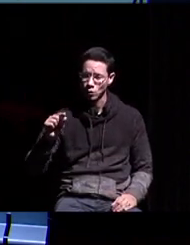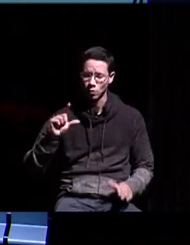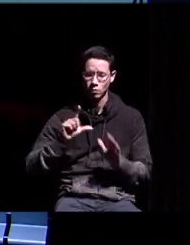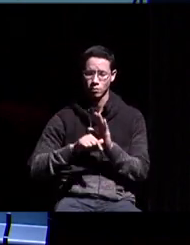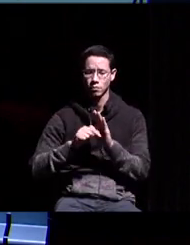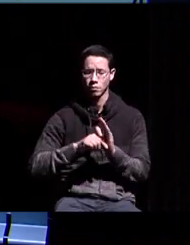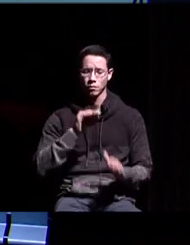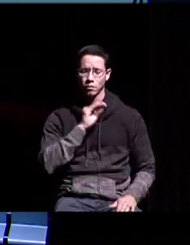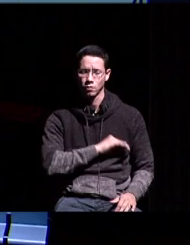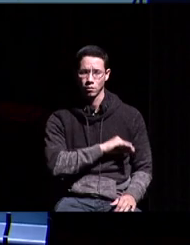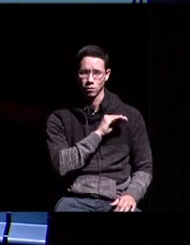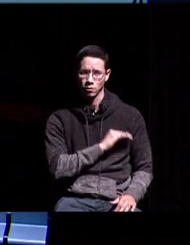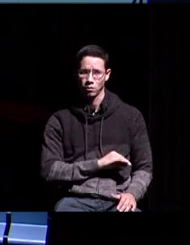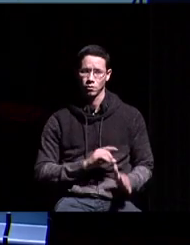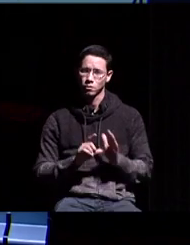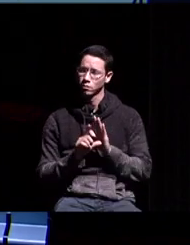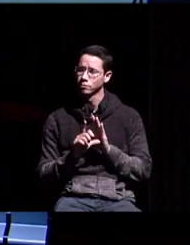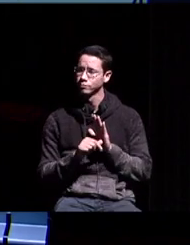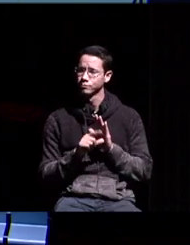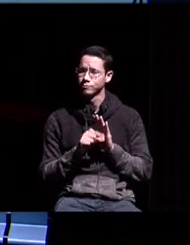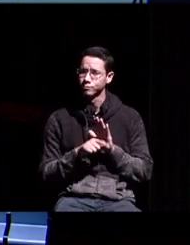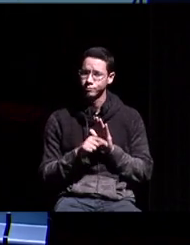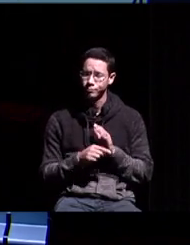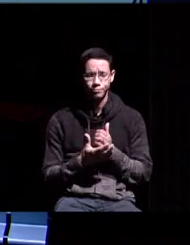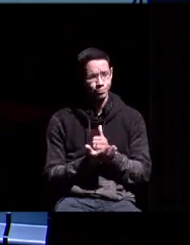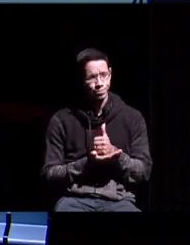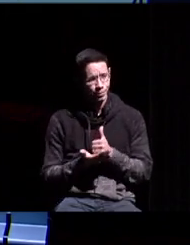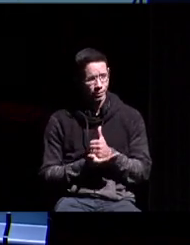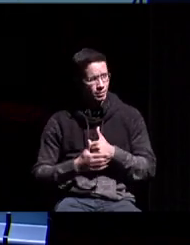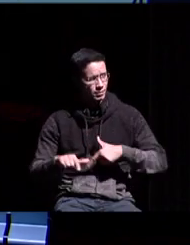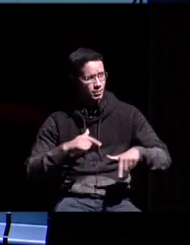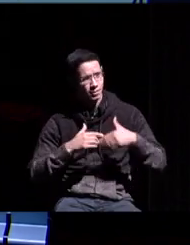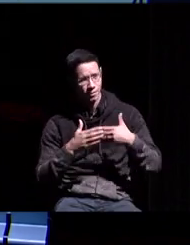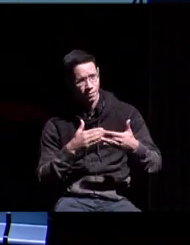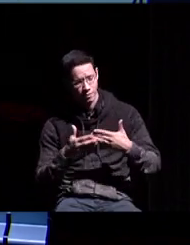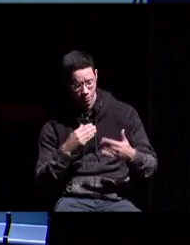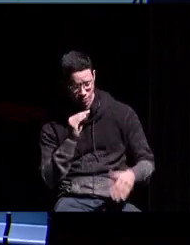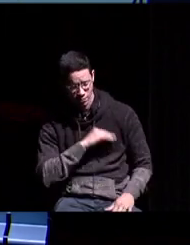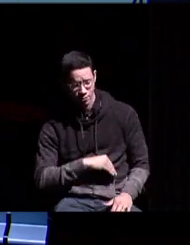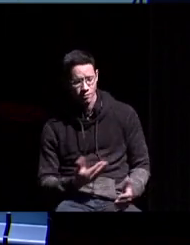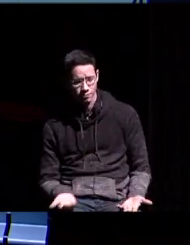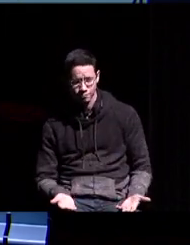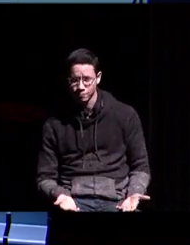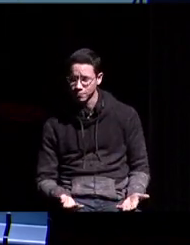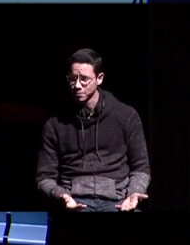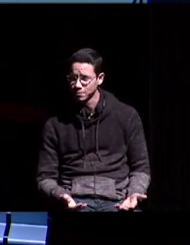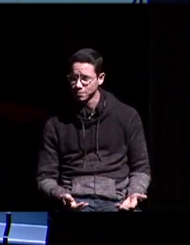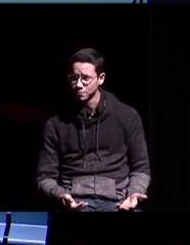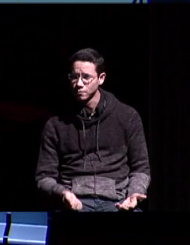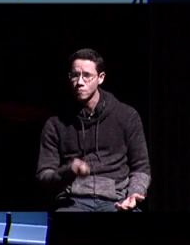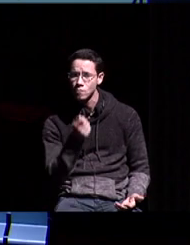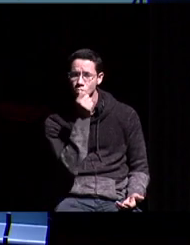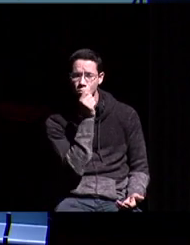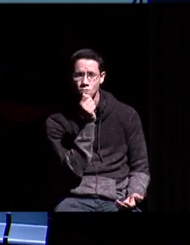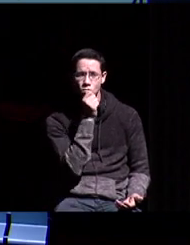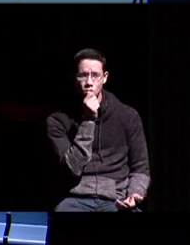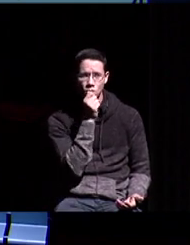This is a basic matter for any worker: to collect their salaries. They don’t demand